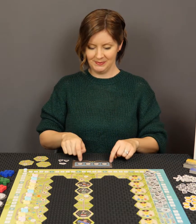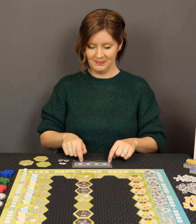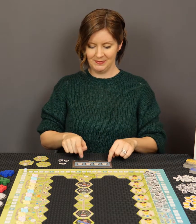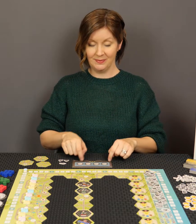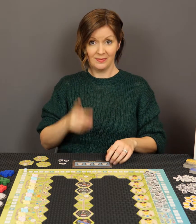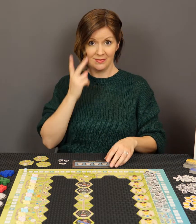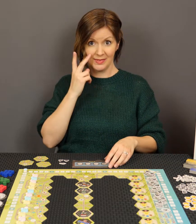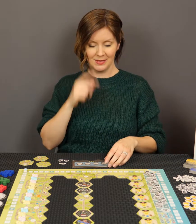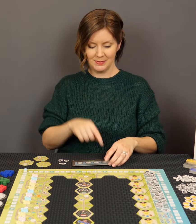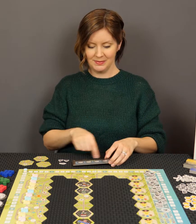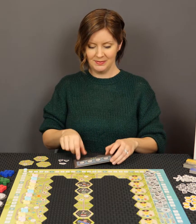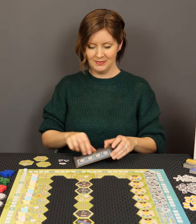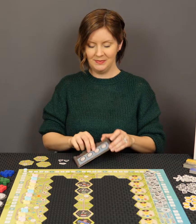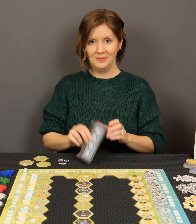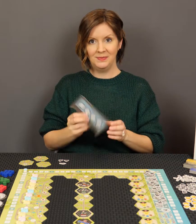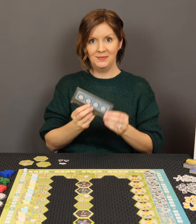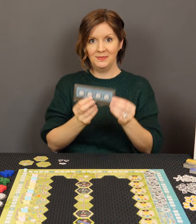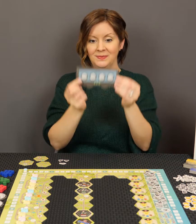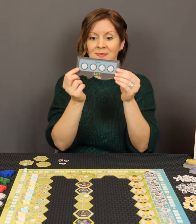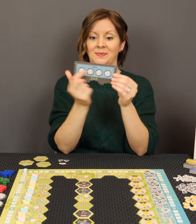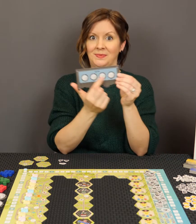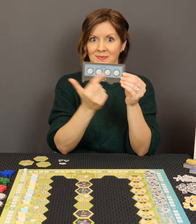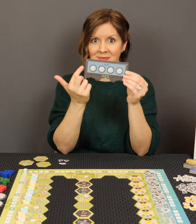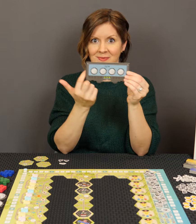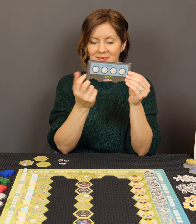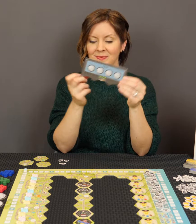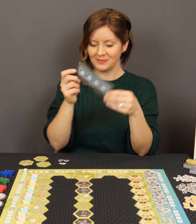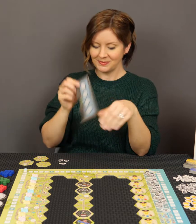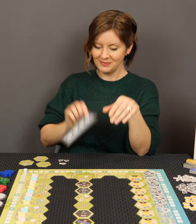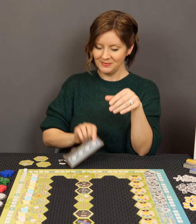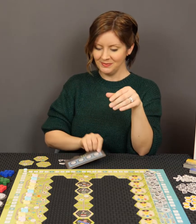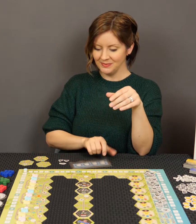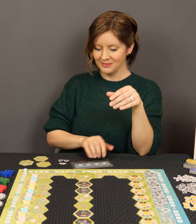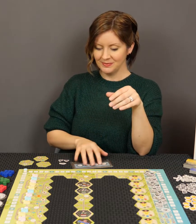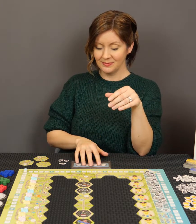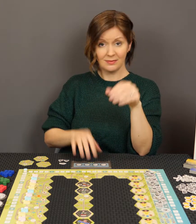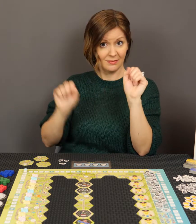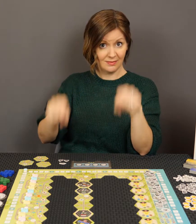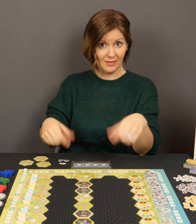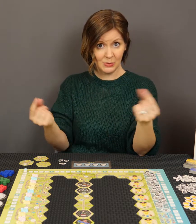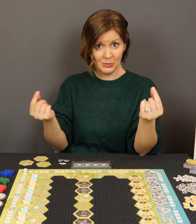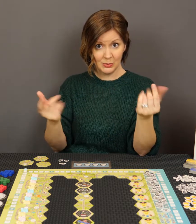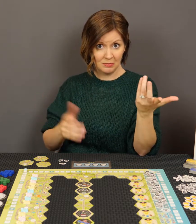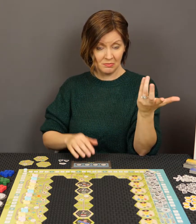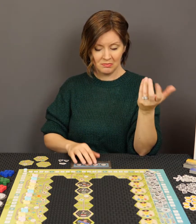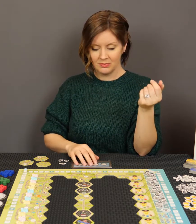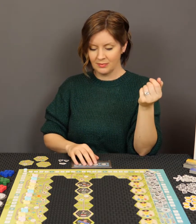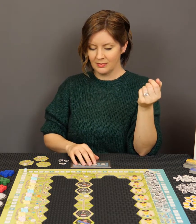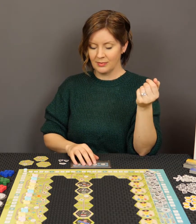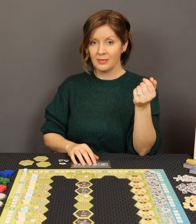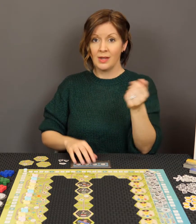See on the board here? So what can I do?